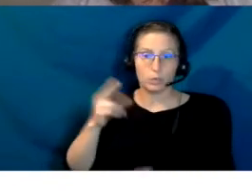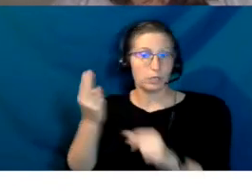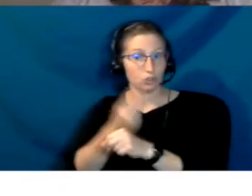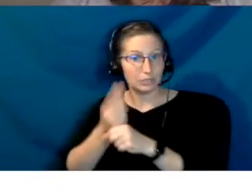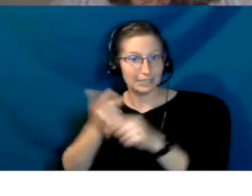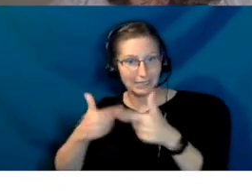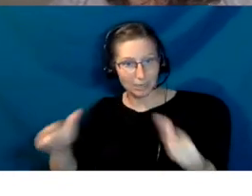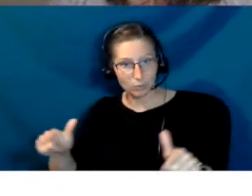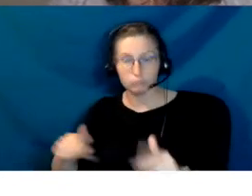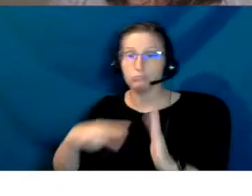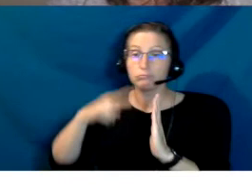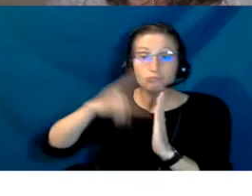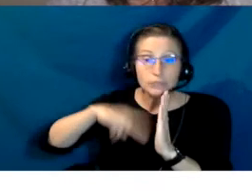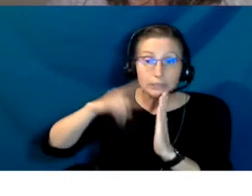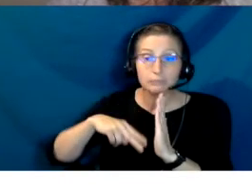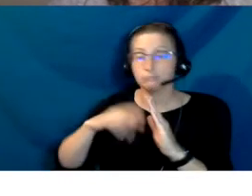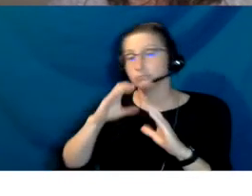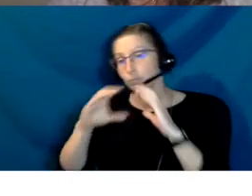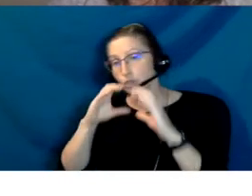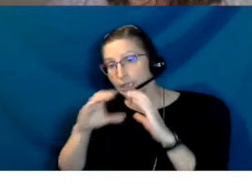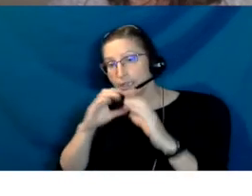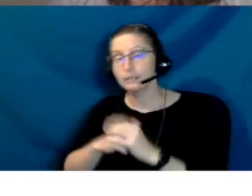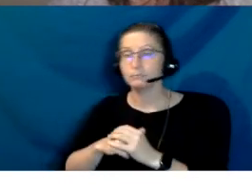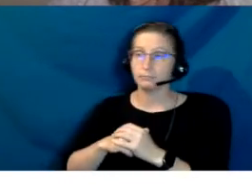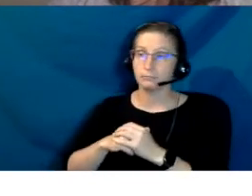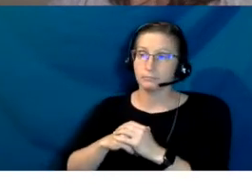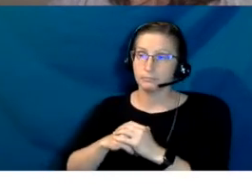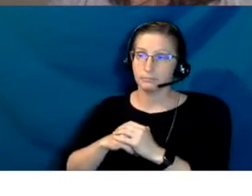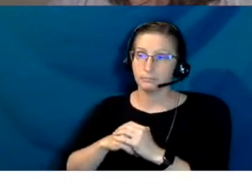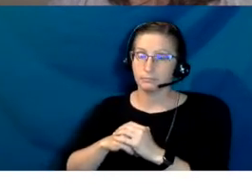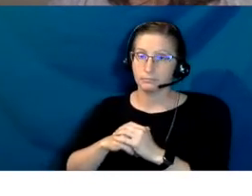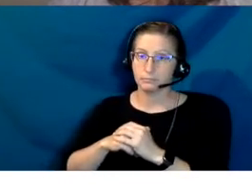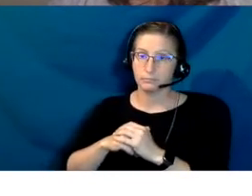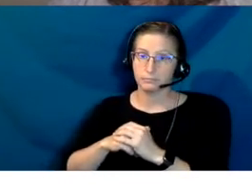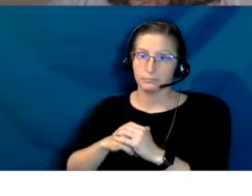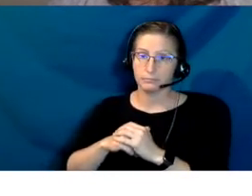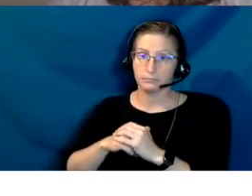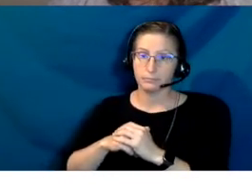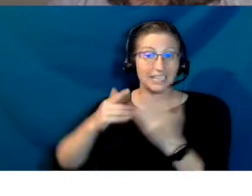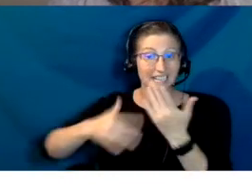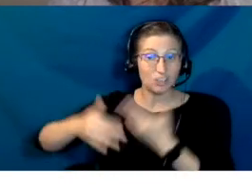interacting with others, so that social interaction, they might not be socially appropriate, they